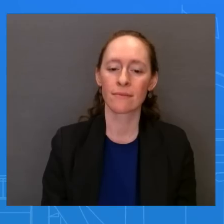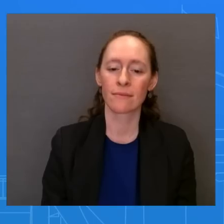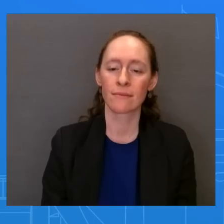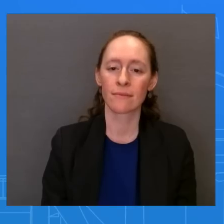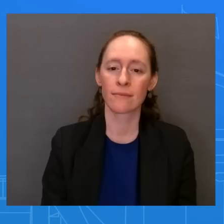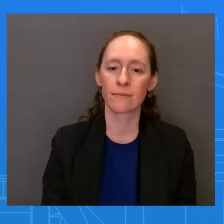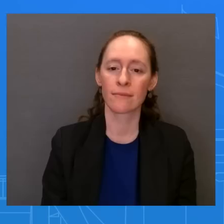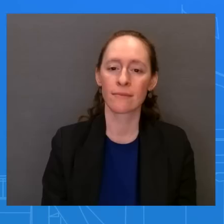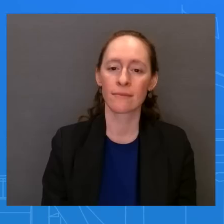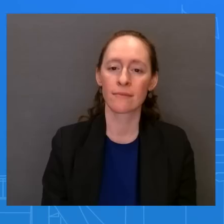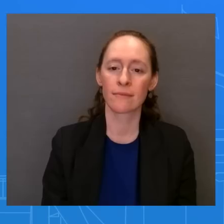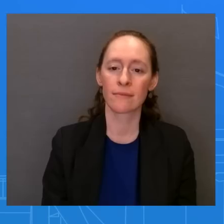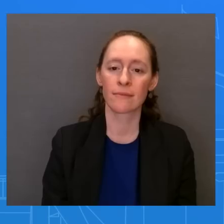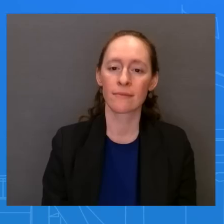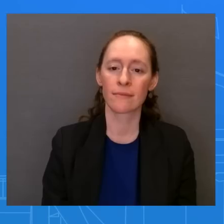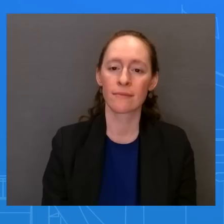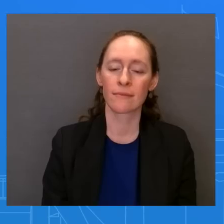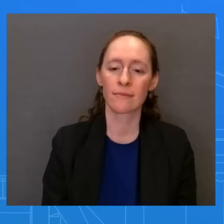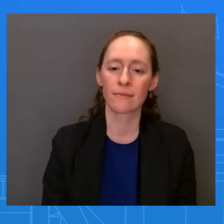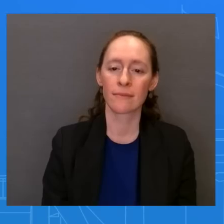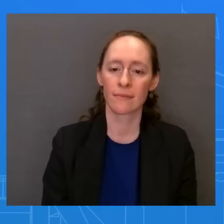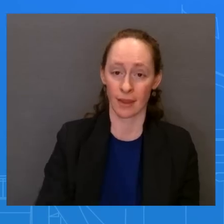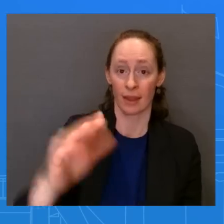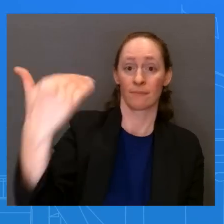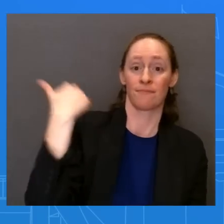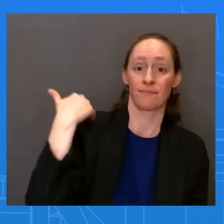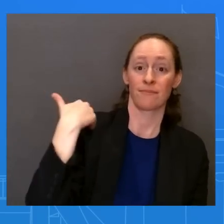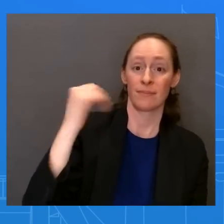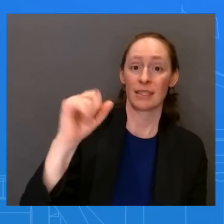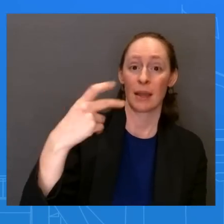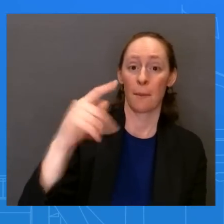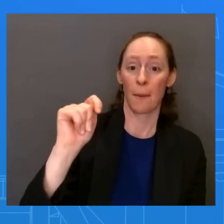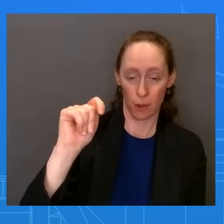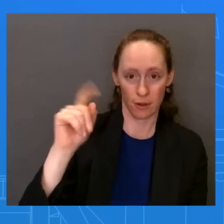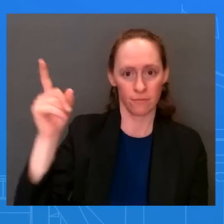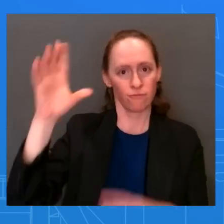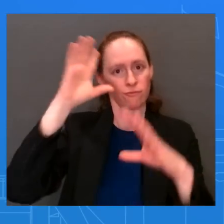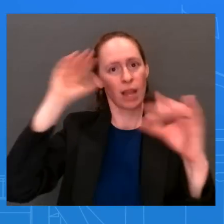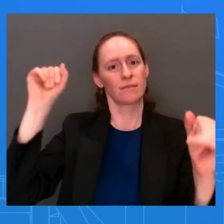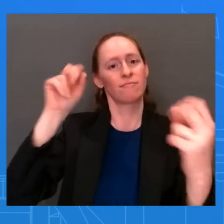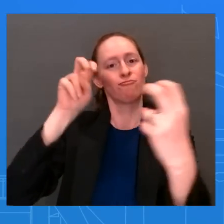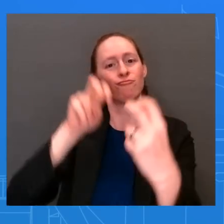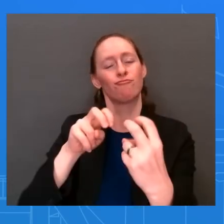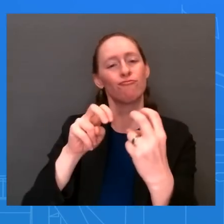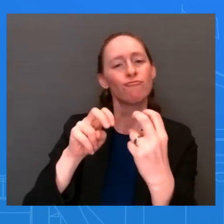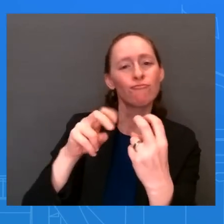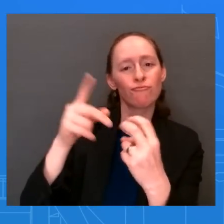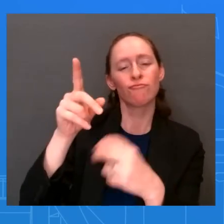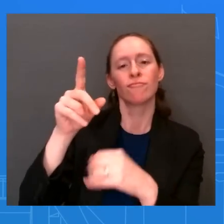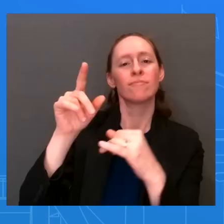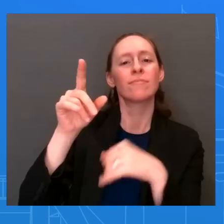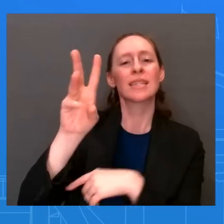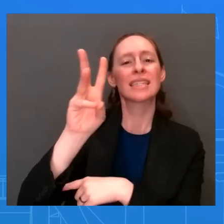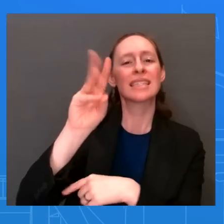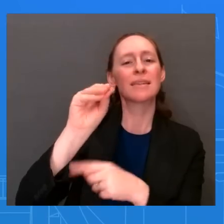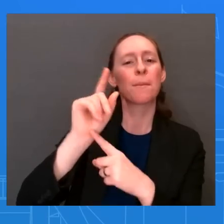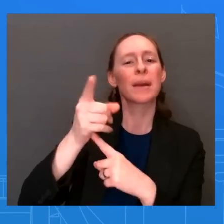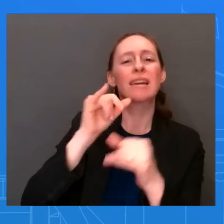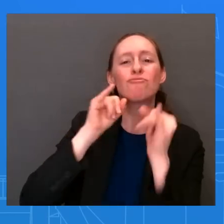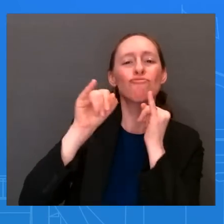And in that interview, he chided former President Trump for having in his possession classified documents.